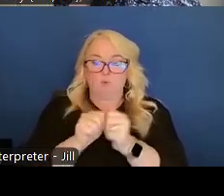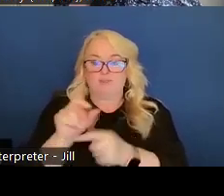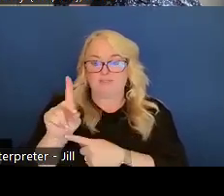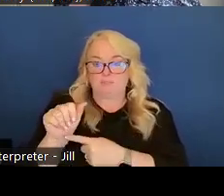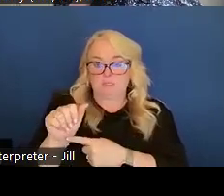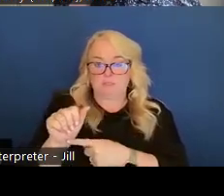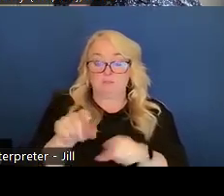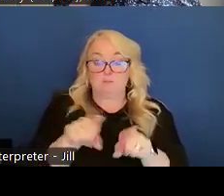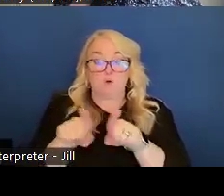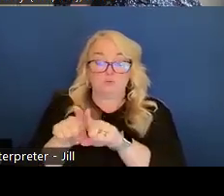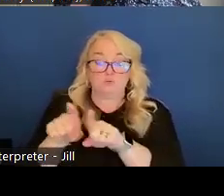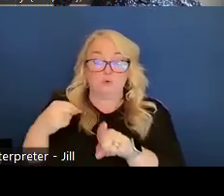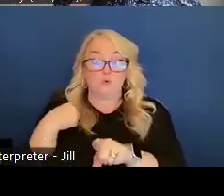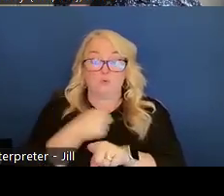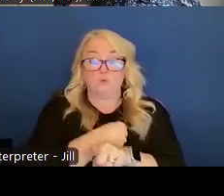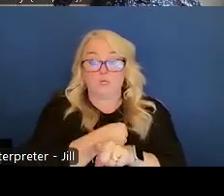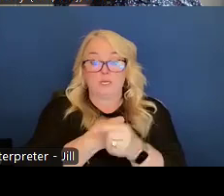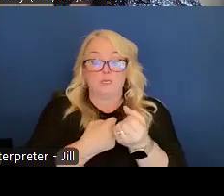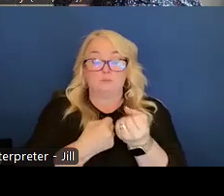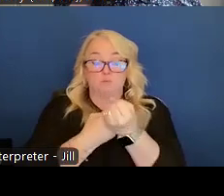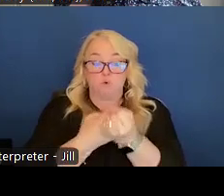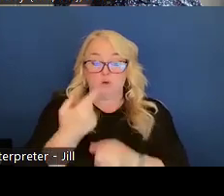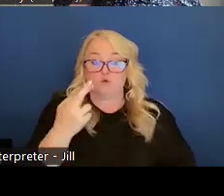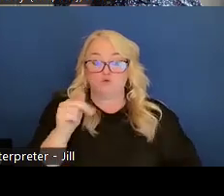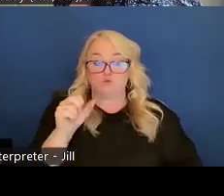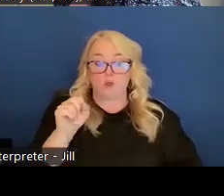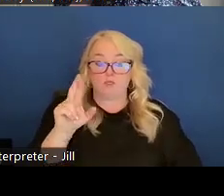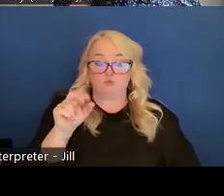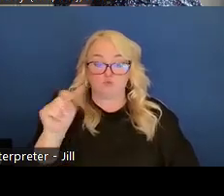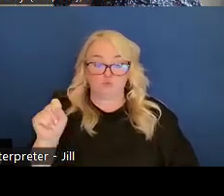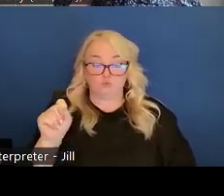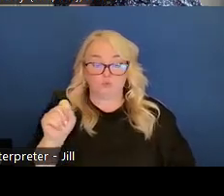also support grassroots disability advocates to work